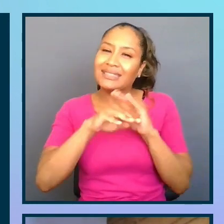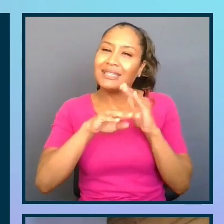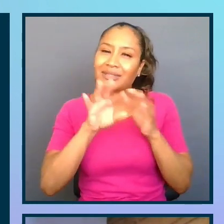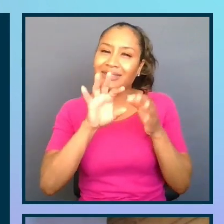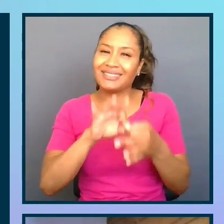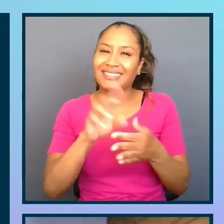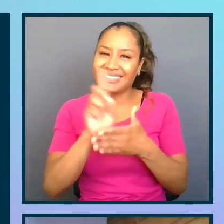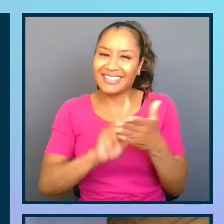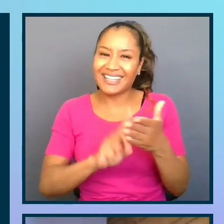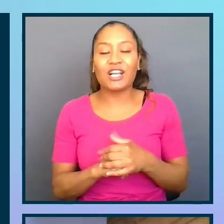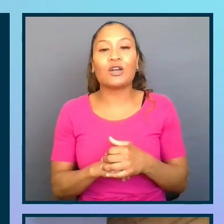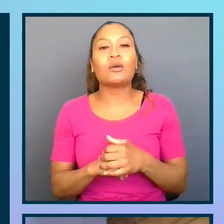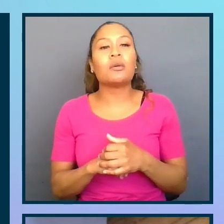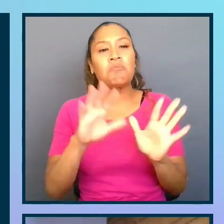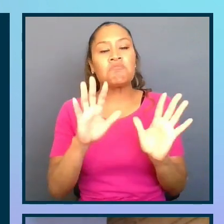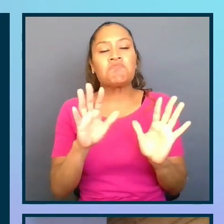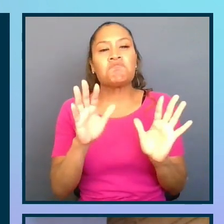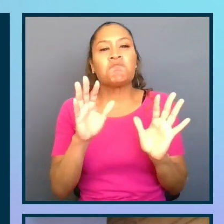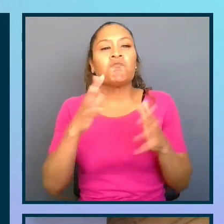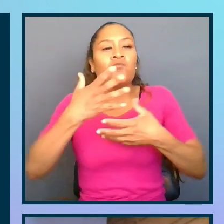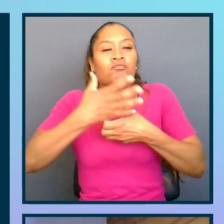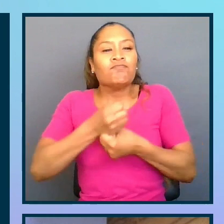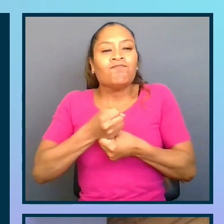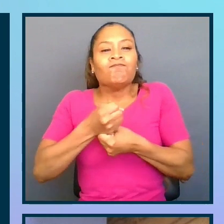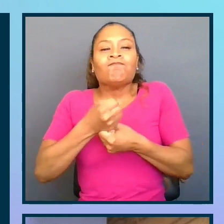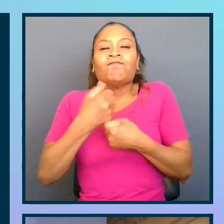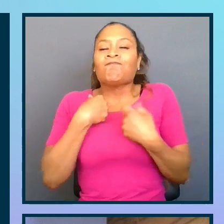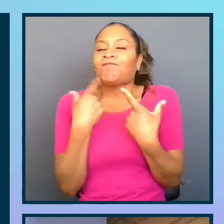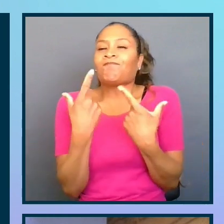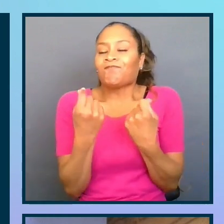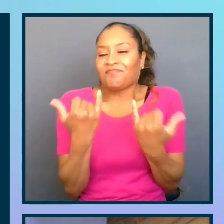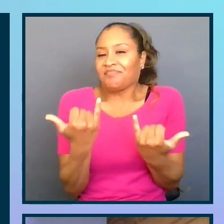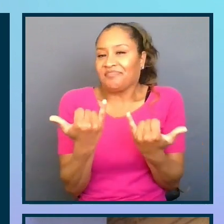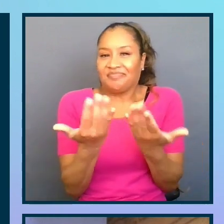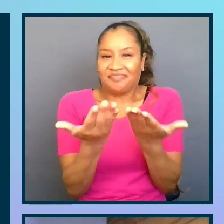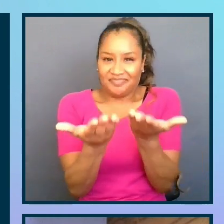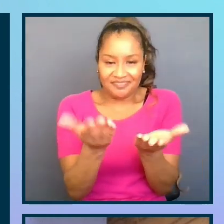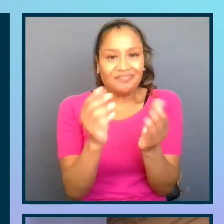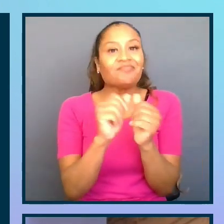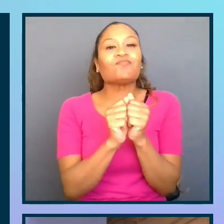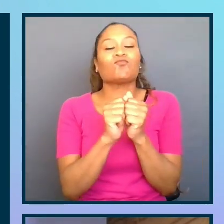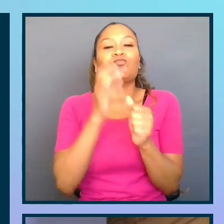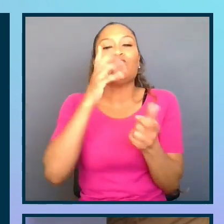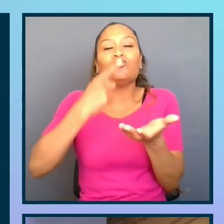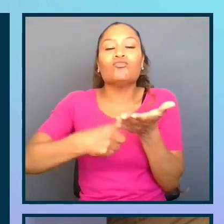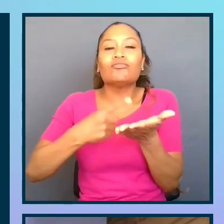So a little bit of an overview of what I'm gonna go through today, I'm gonna touch on accessibility at NAB